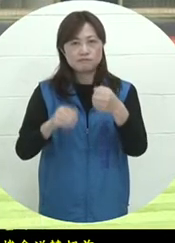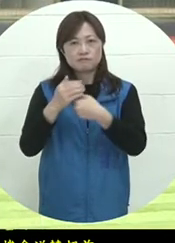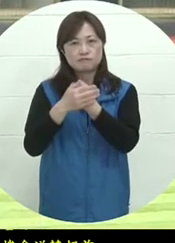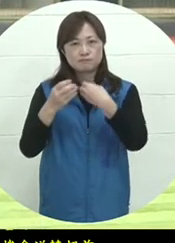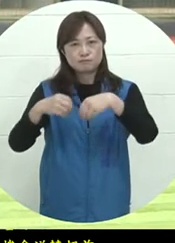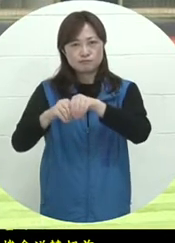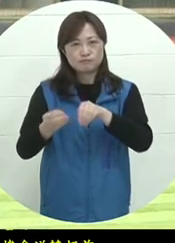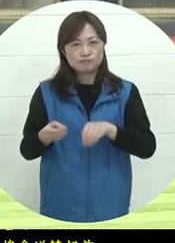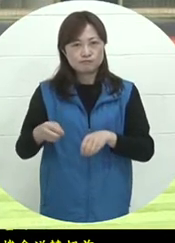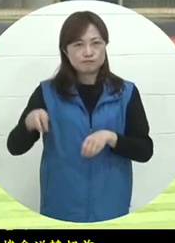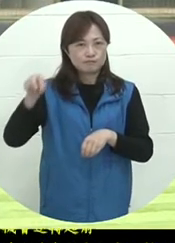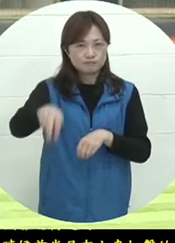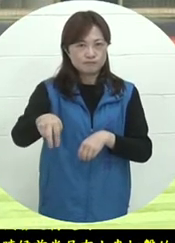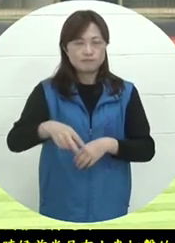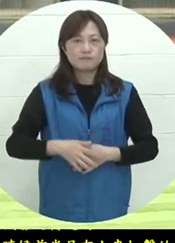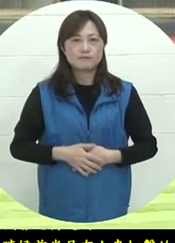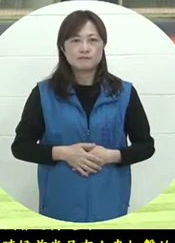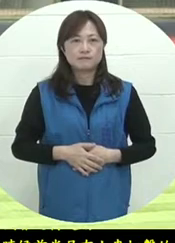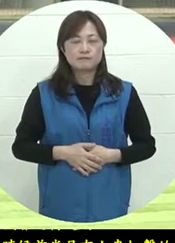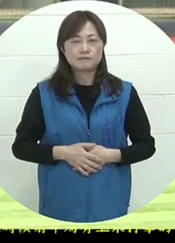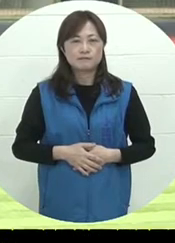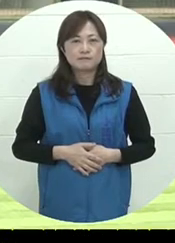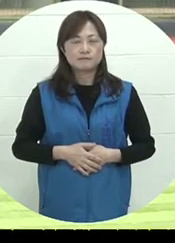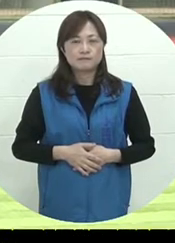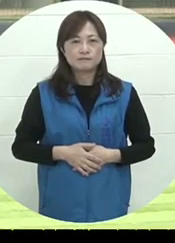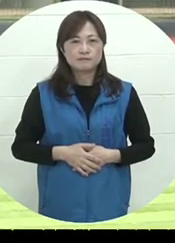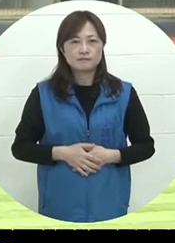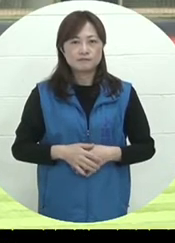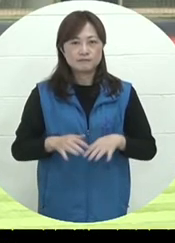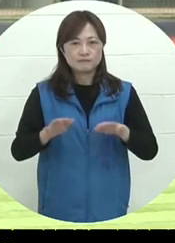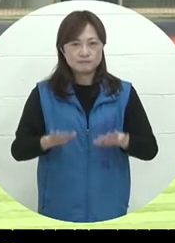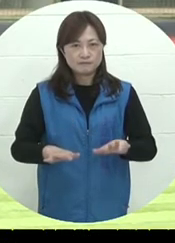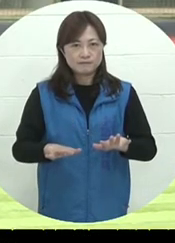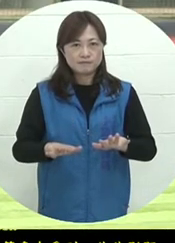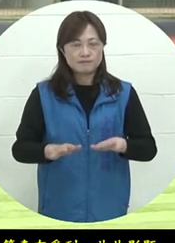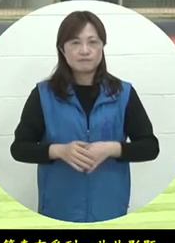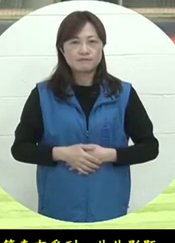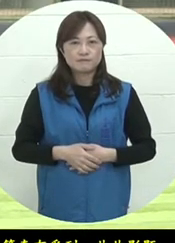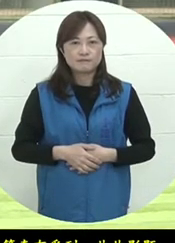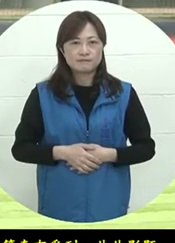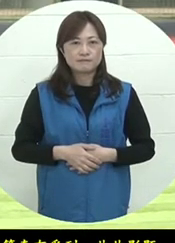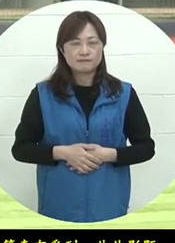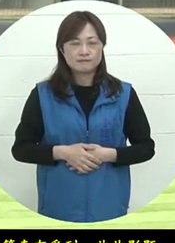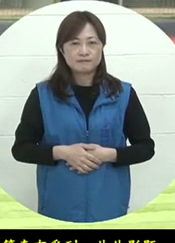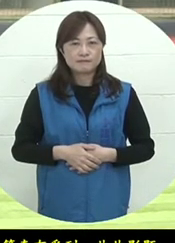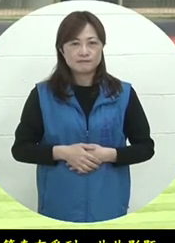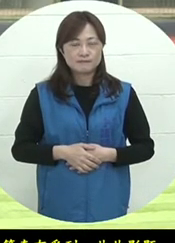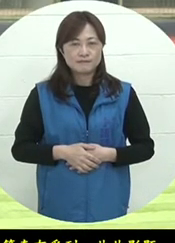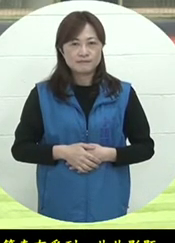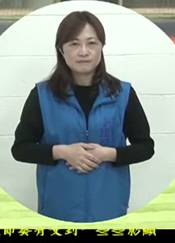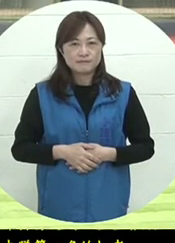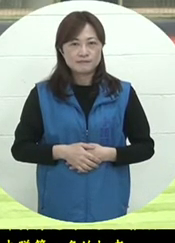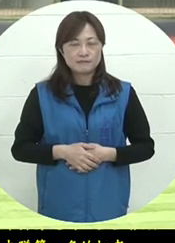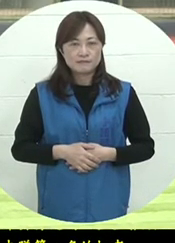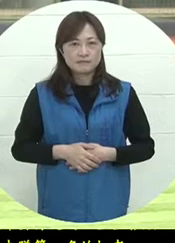It was No. 1 who got the walk. Fan Mogui was the first to attack in the second round. So at the beginning of the day,